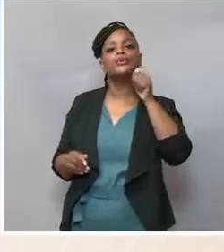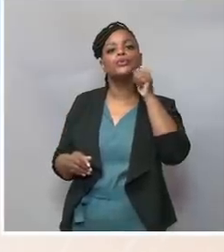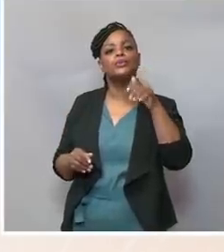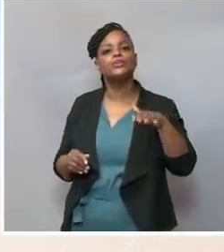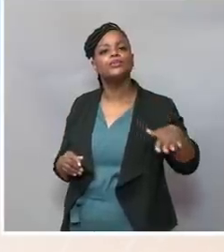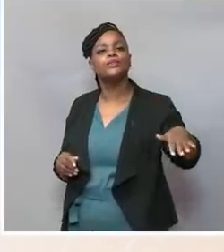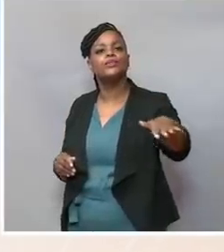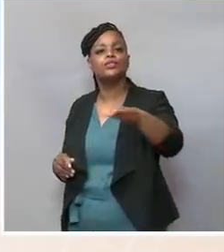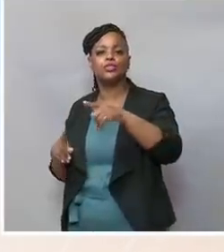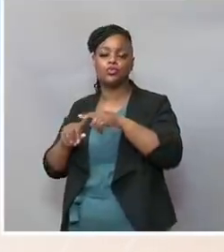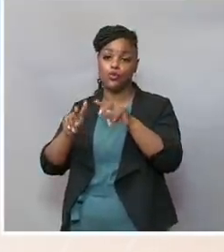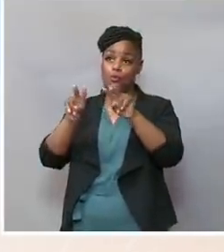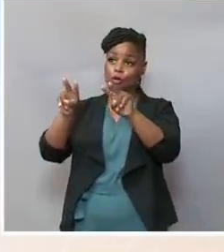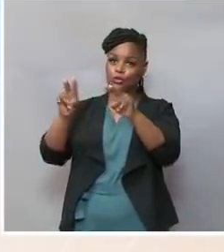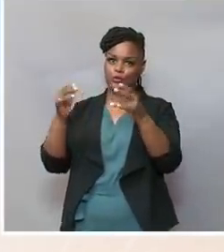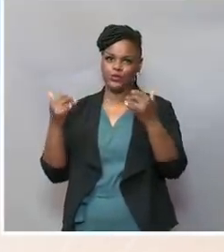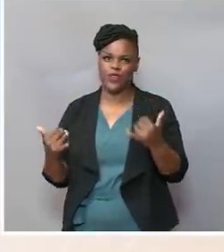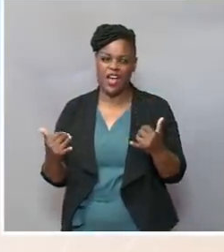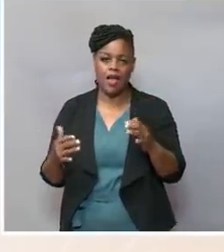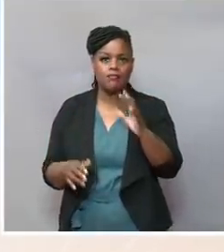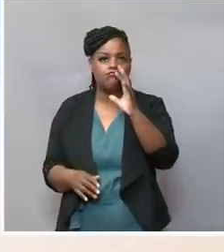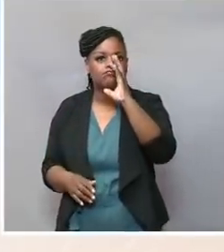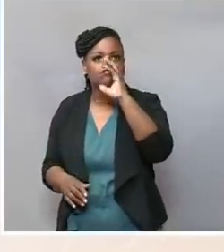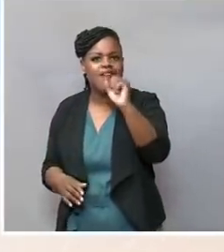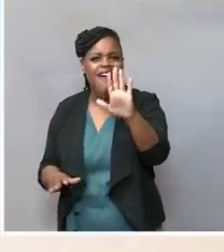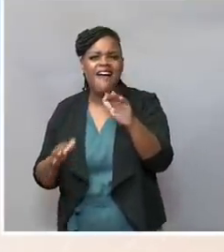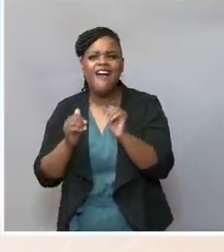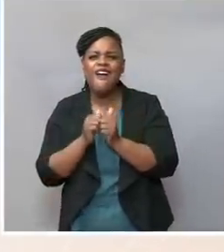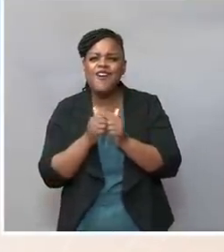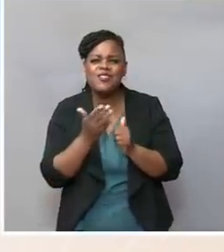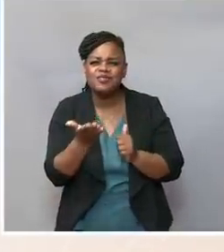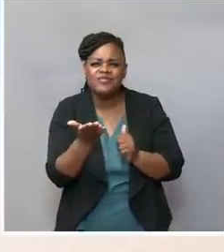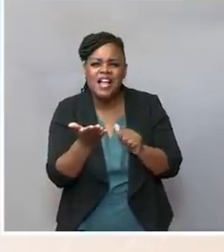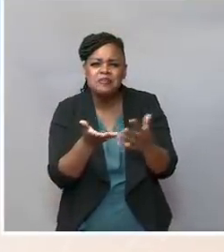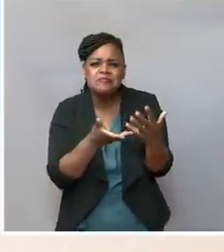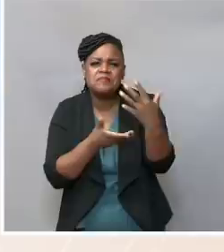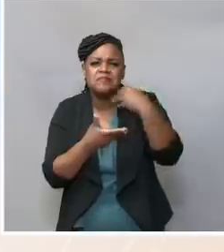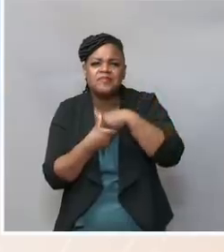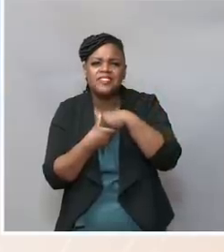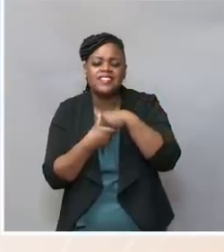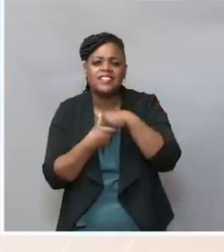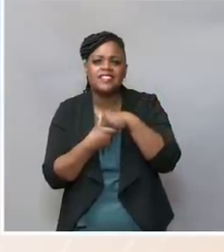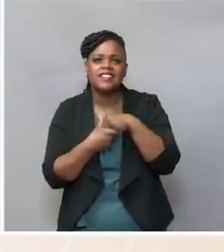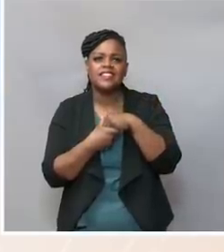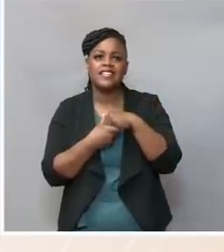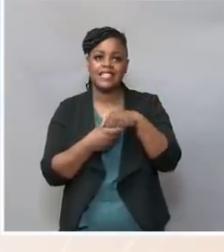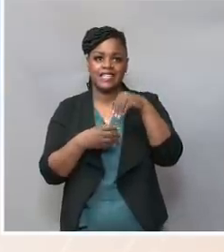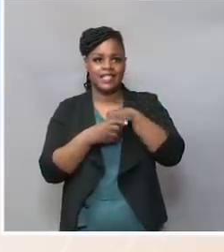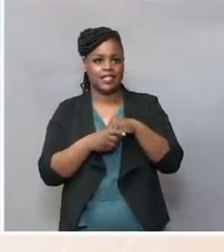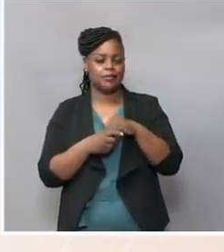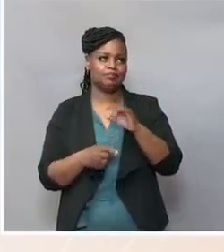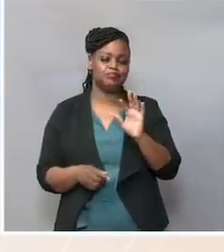and how they can be involved in our history of our country